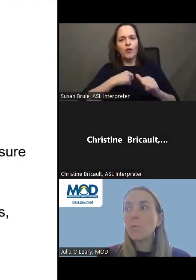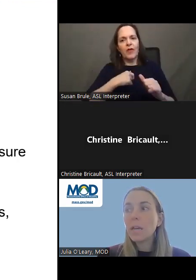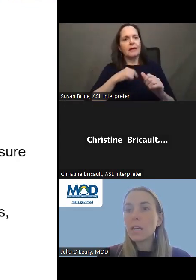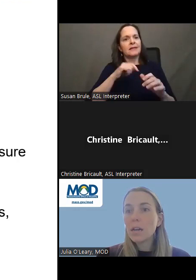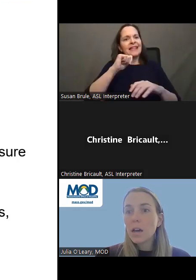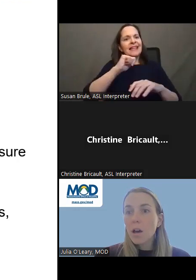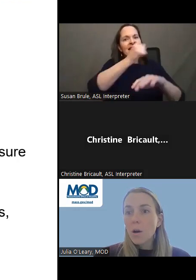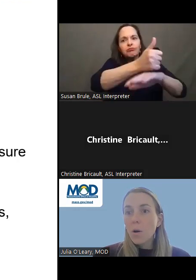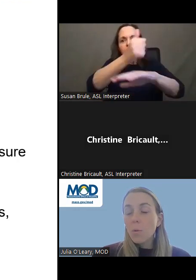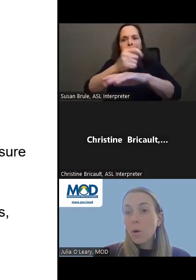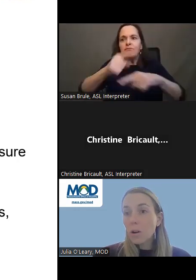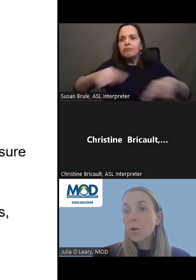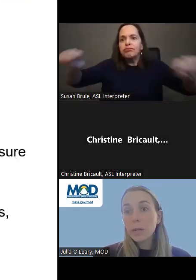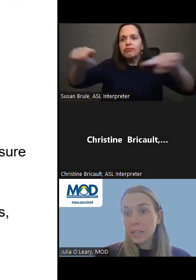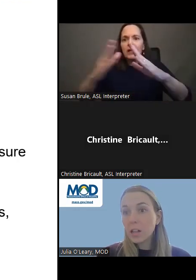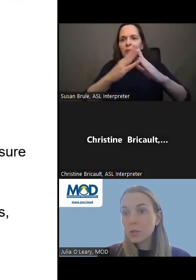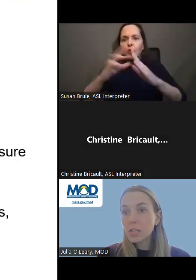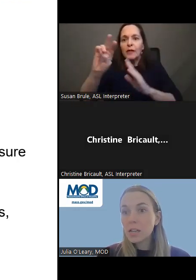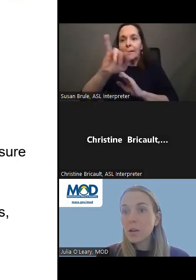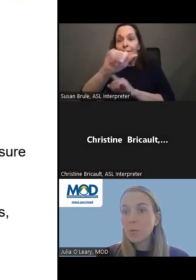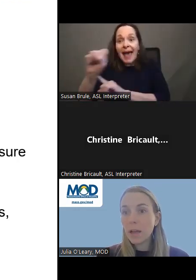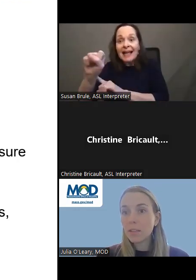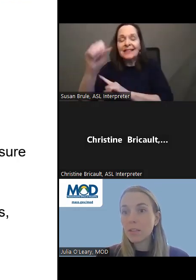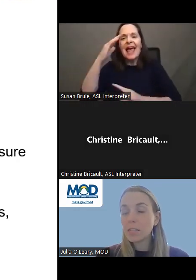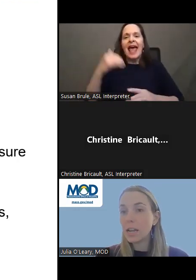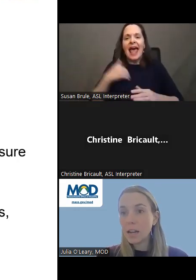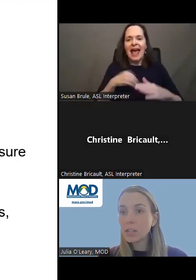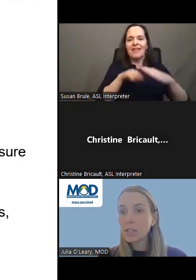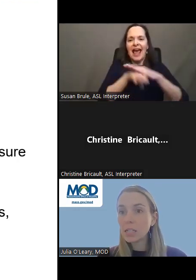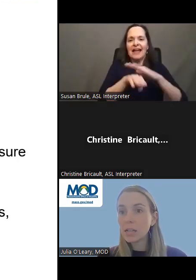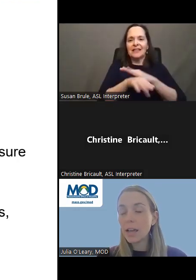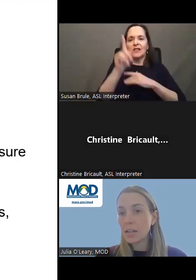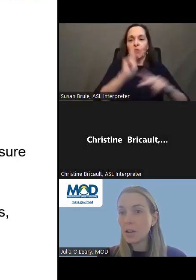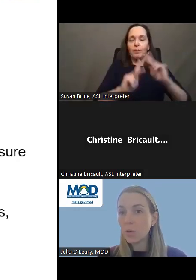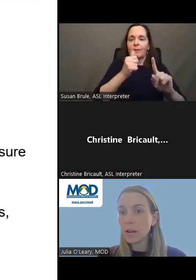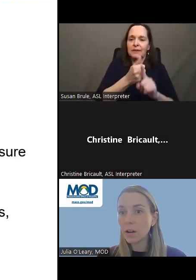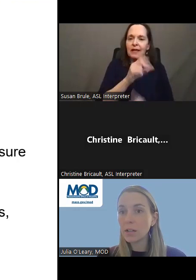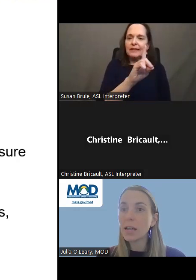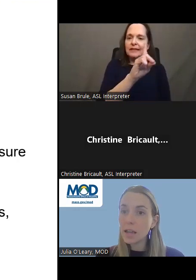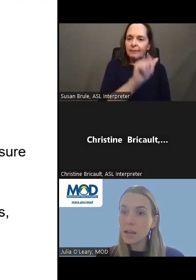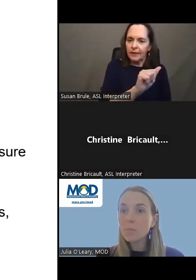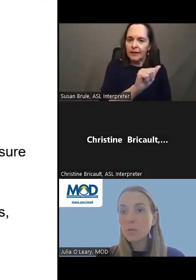And we work really closely with state agencies, ADA coordinators, and